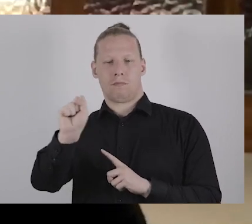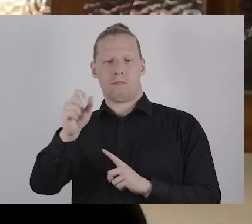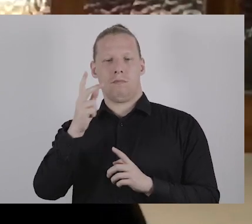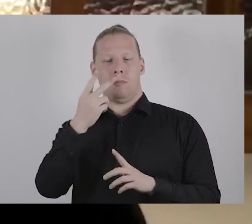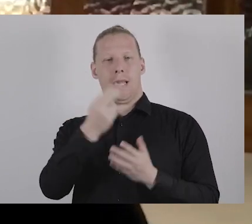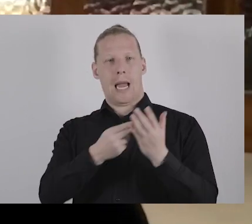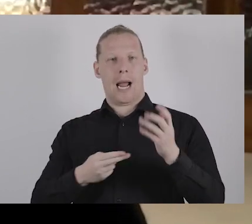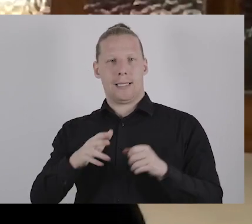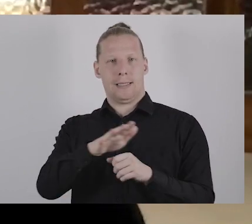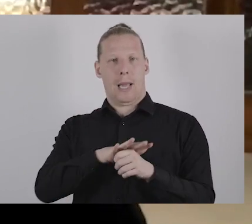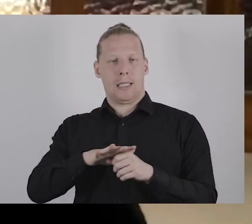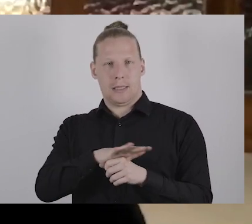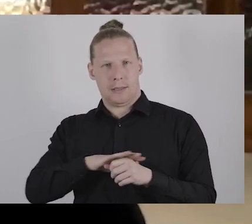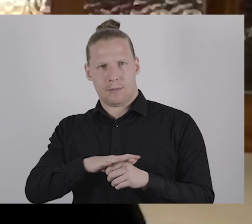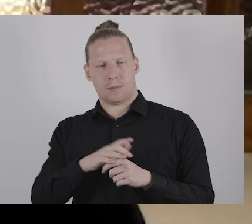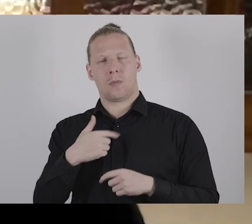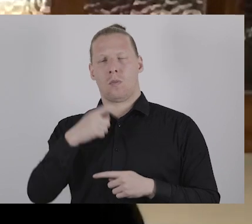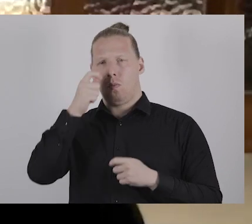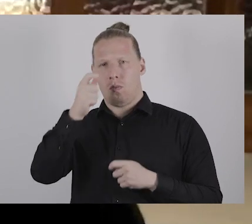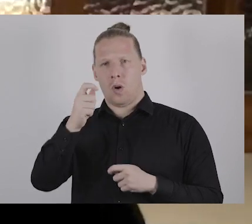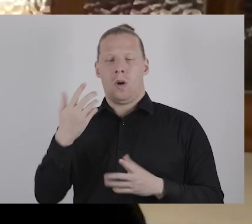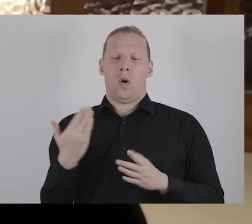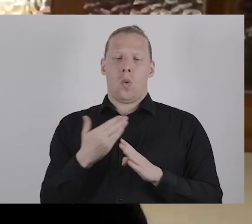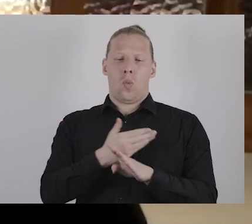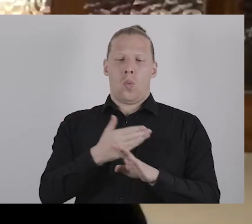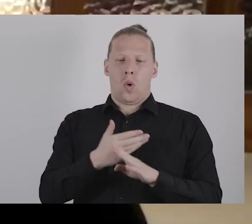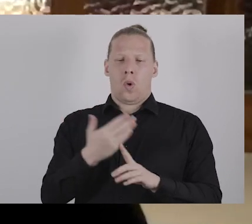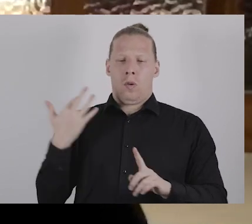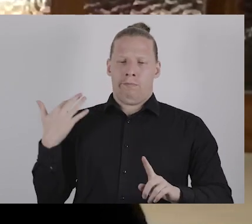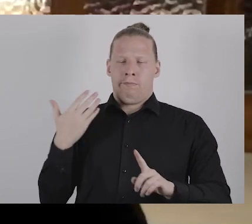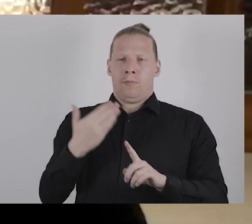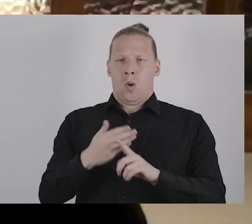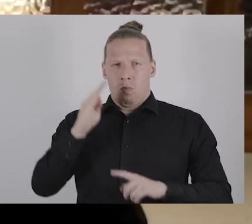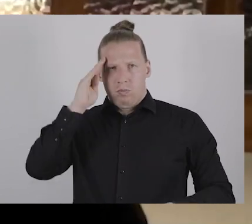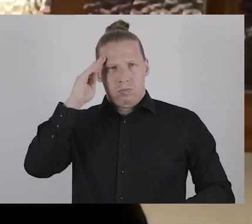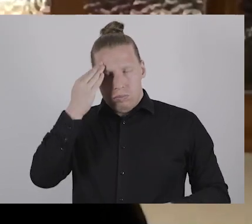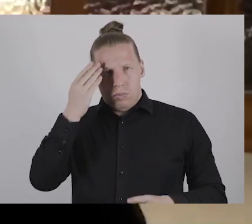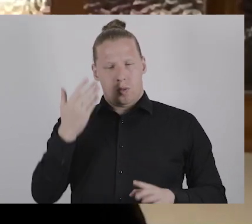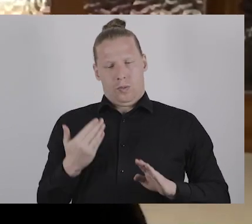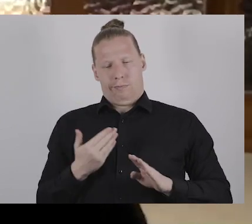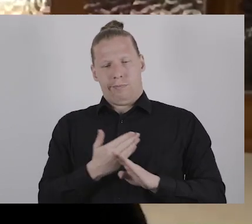We acknowledge the hard work and the dedication and the free giving that they have been able to do their whole lives